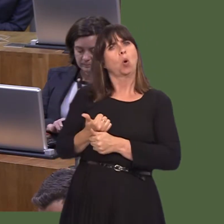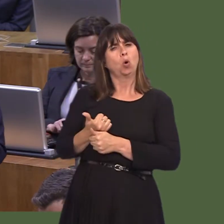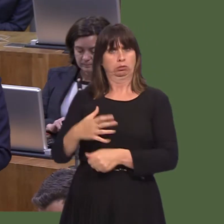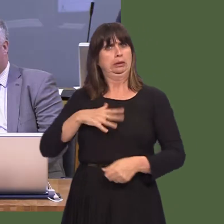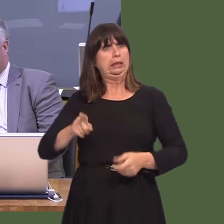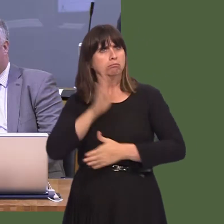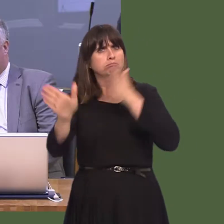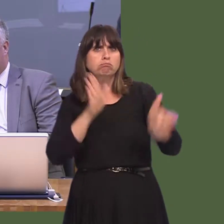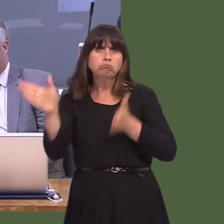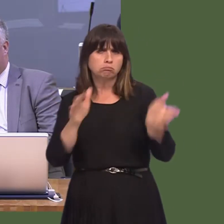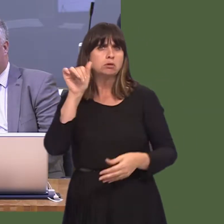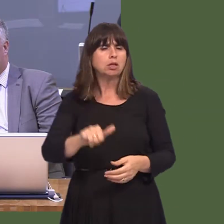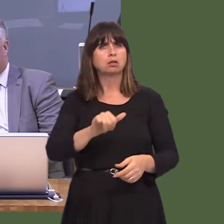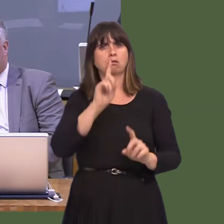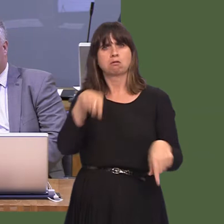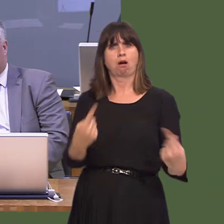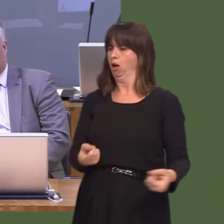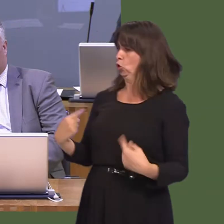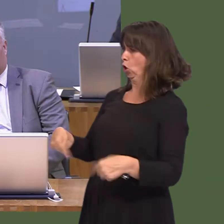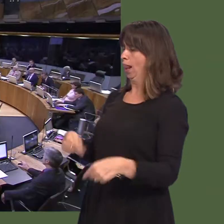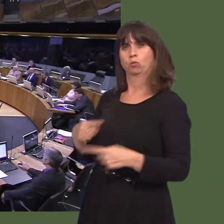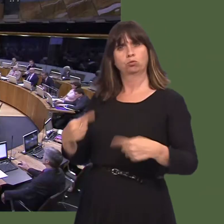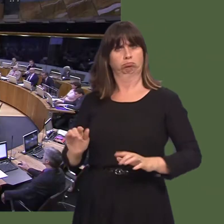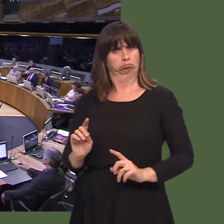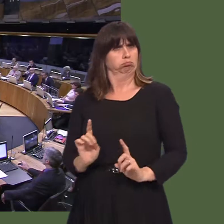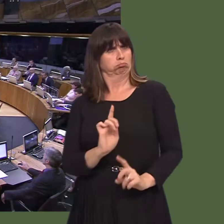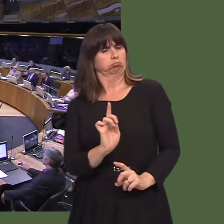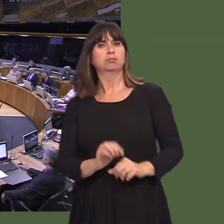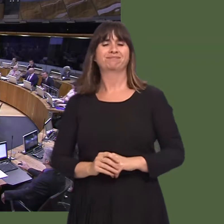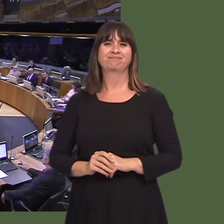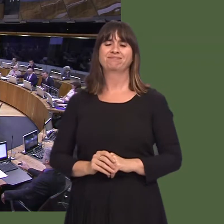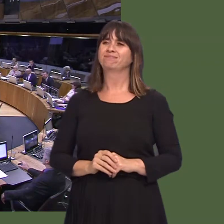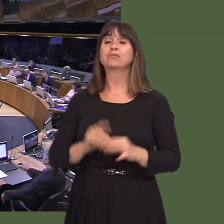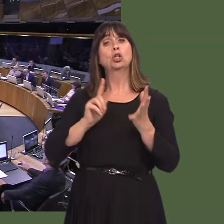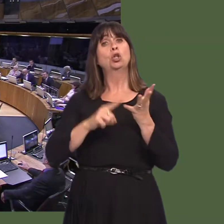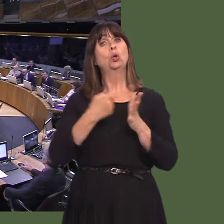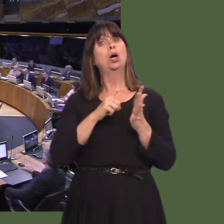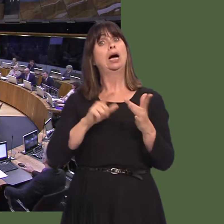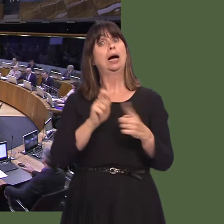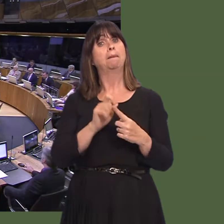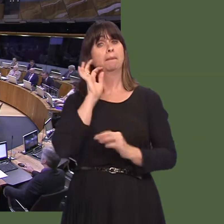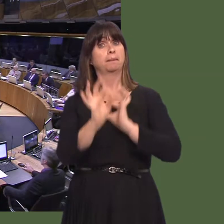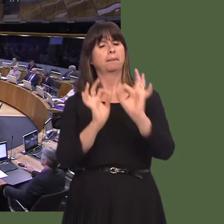Y Llywydd / The Llywydd: Cwestiynau nawr gan arweinwyr y pleidiau. Arweinydd grwp UKIP, Caroline Jones. Caroline Jones AM: Diolch, Llywydd.